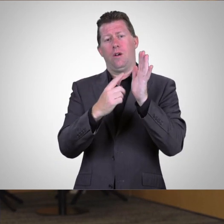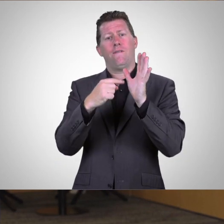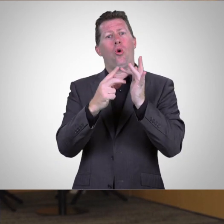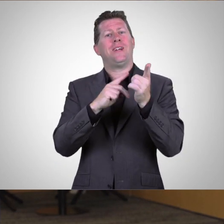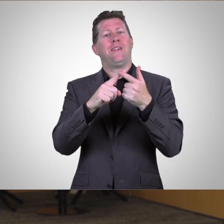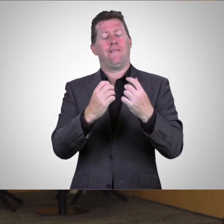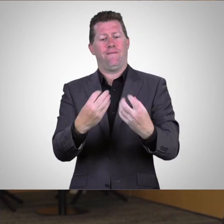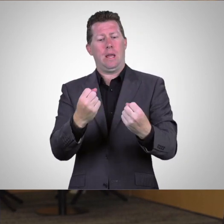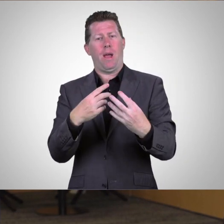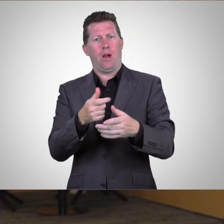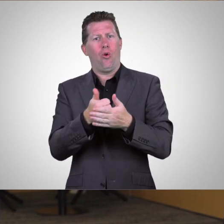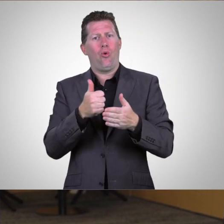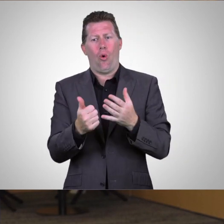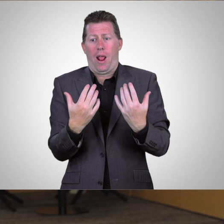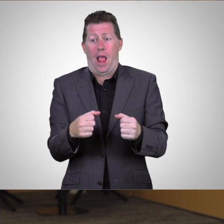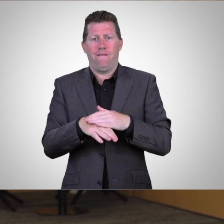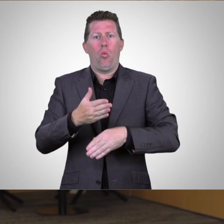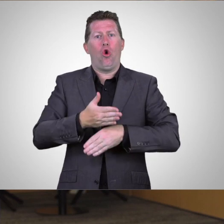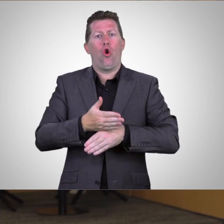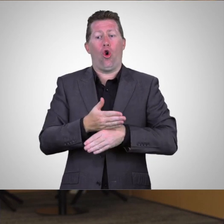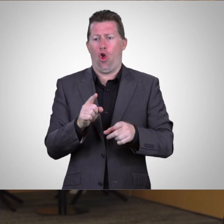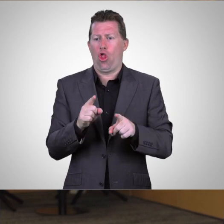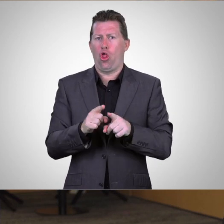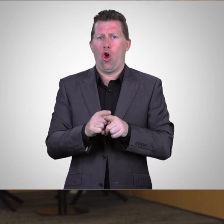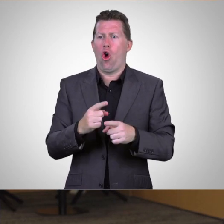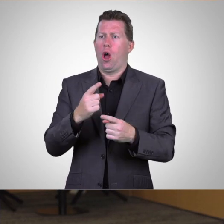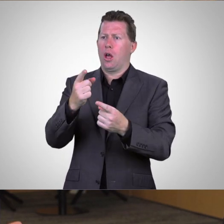that you would normally get in a workplace, you know someone would tell you if there was something